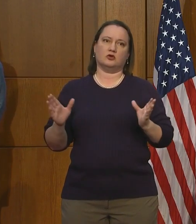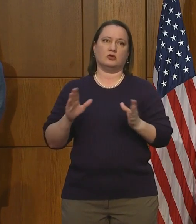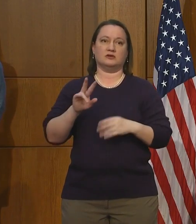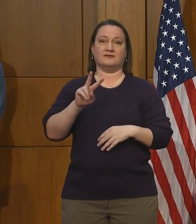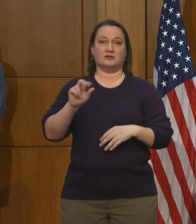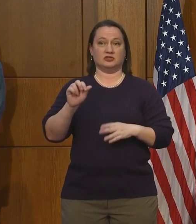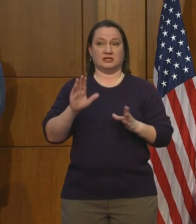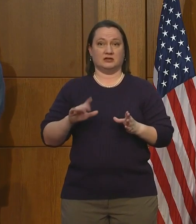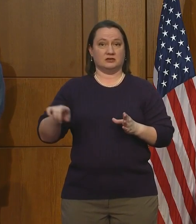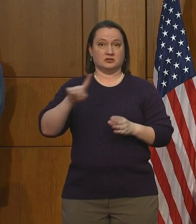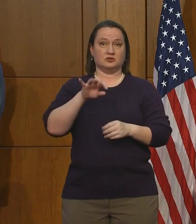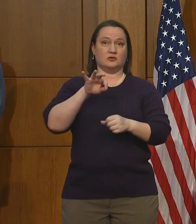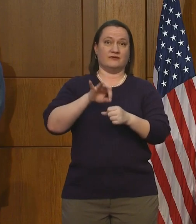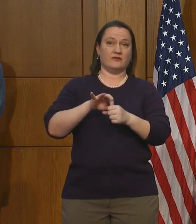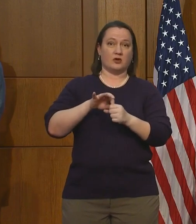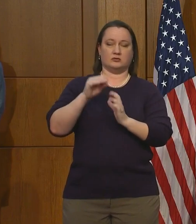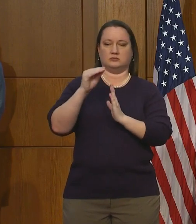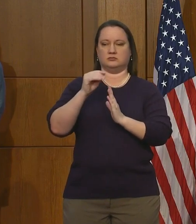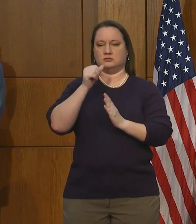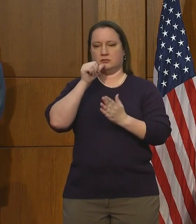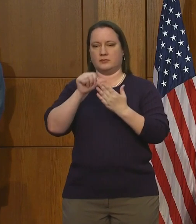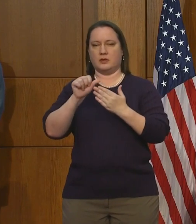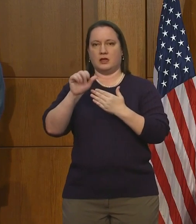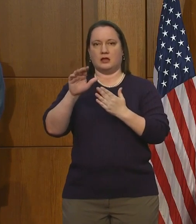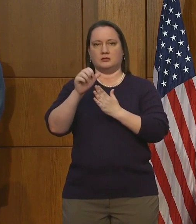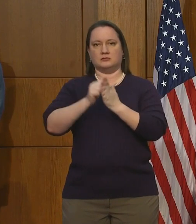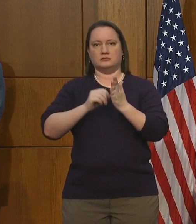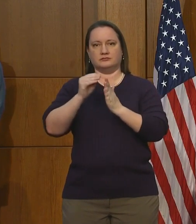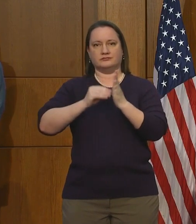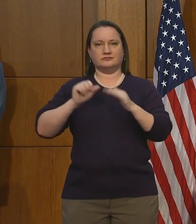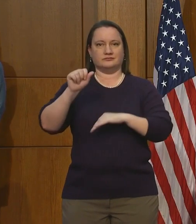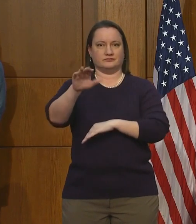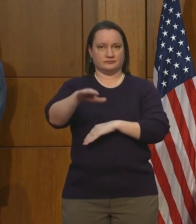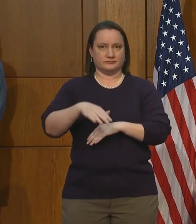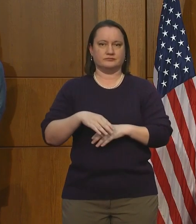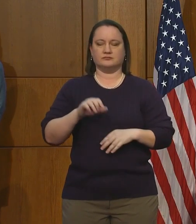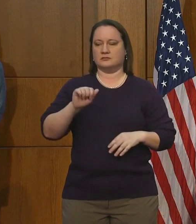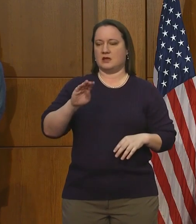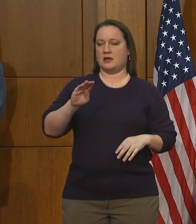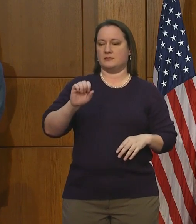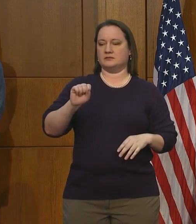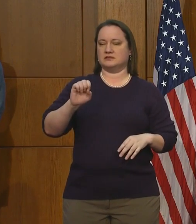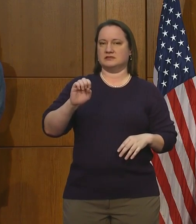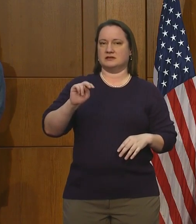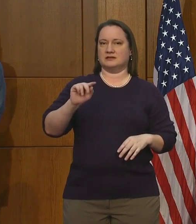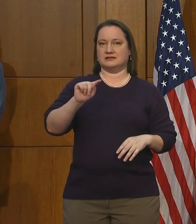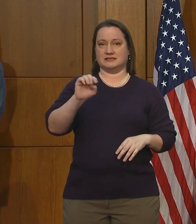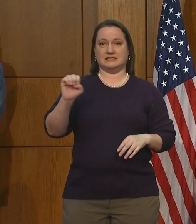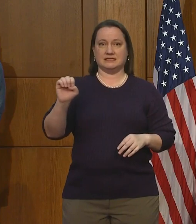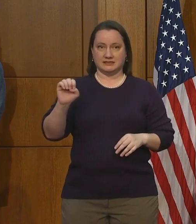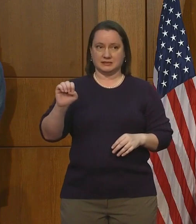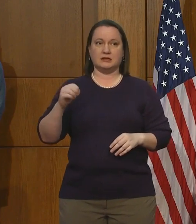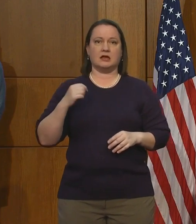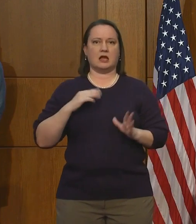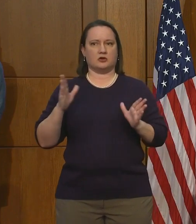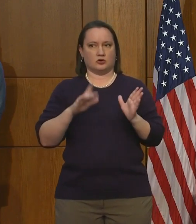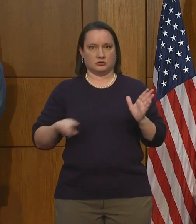HAVE STRONGLY ENCOURAGED VIRGINIANS TO VOTE ABSENTEE BY